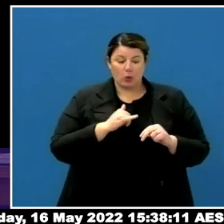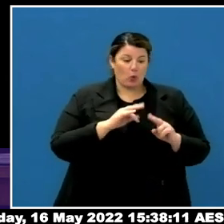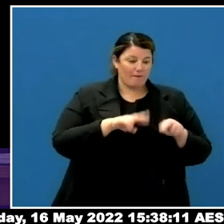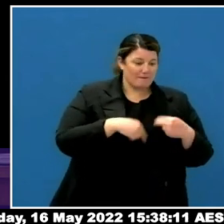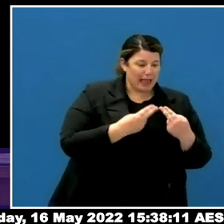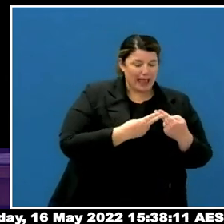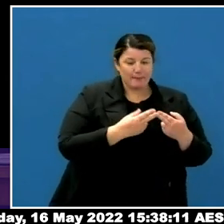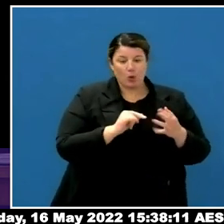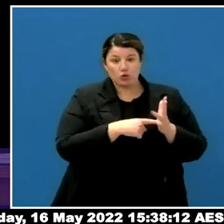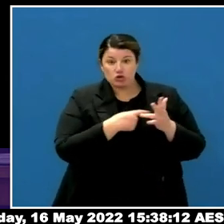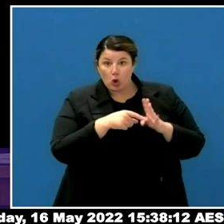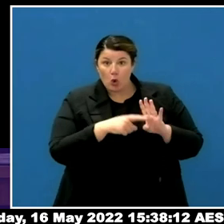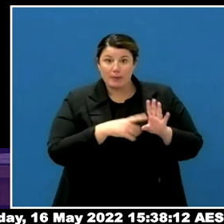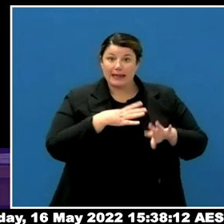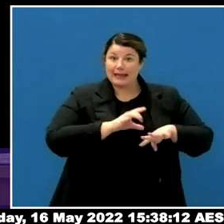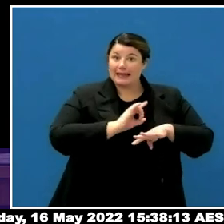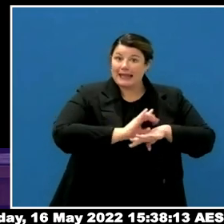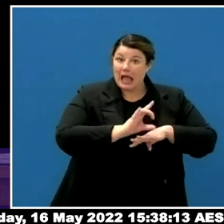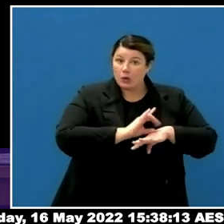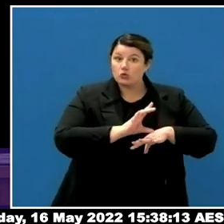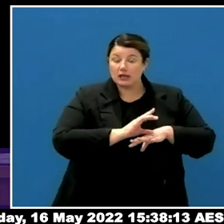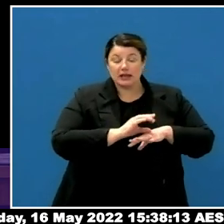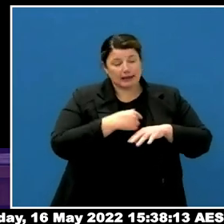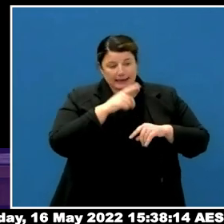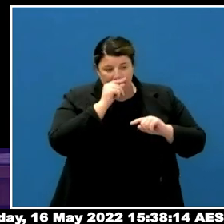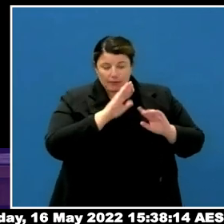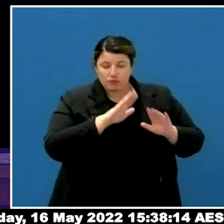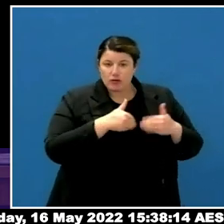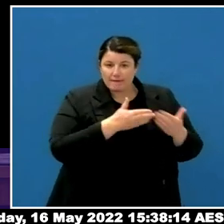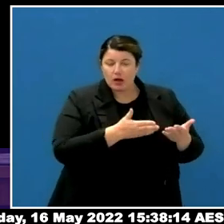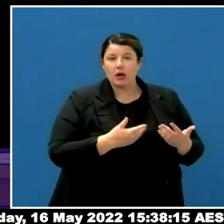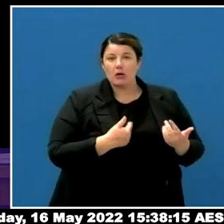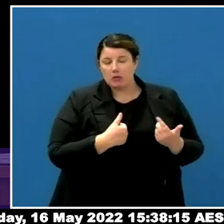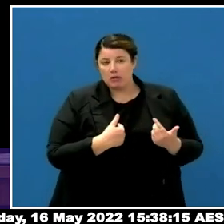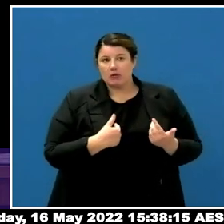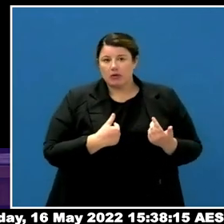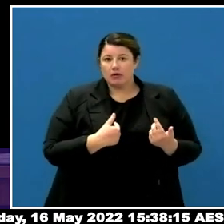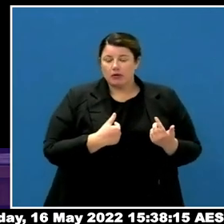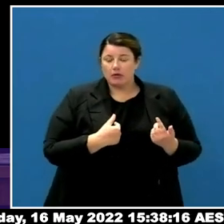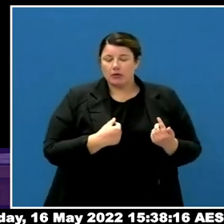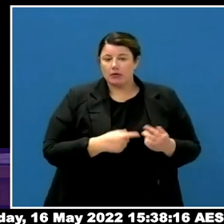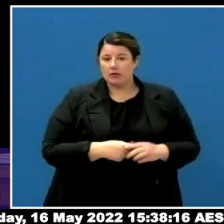would be provided. They were happy to provide that for us.